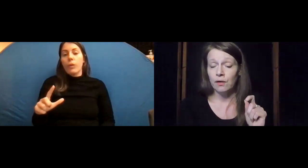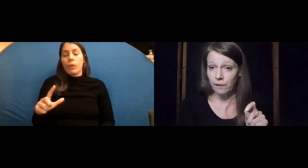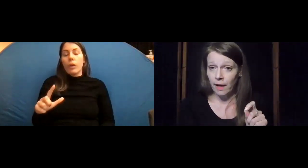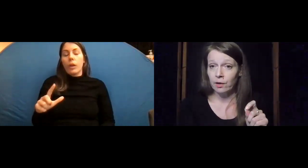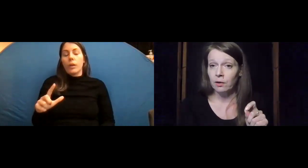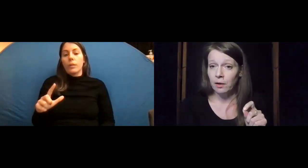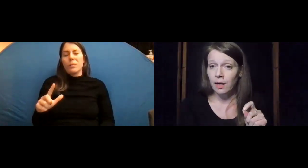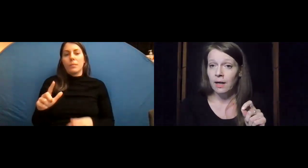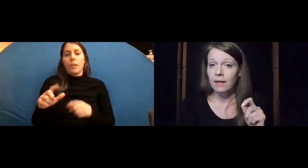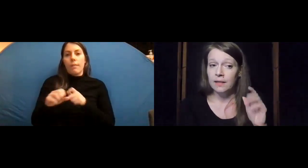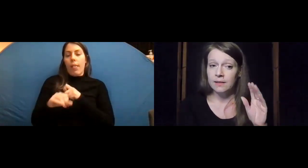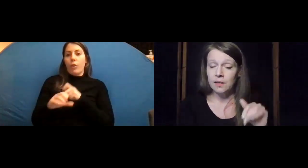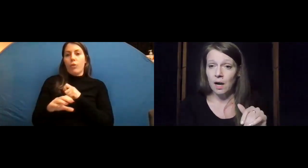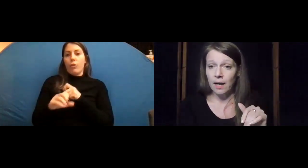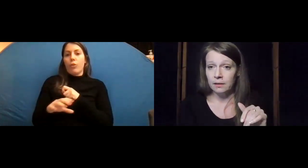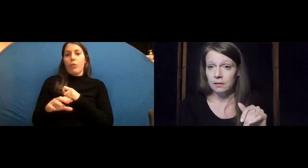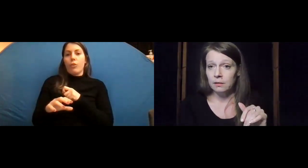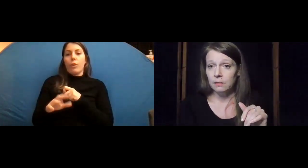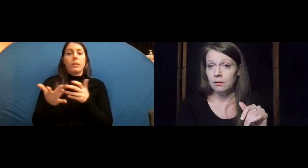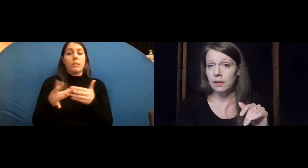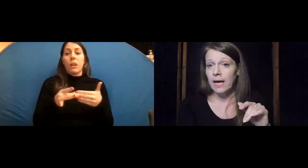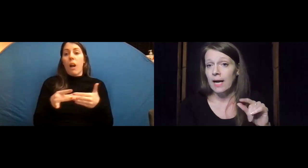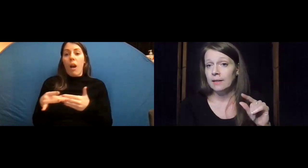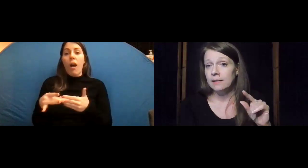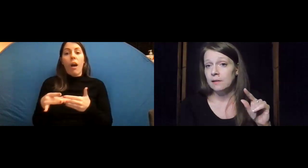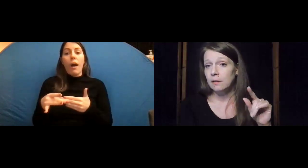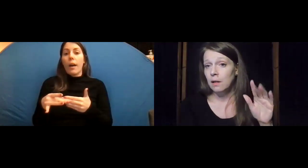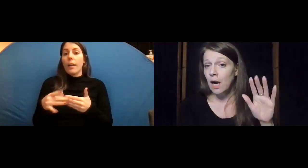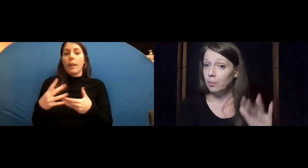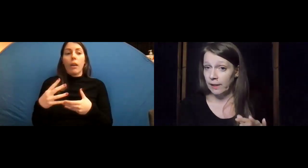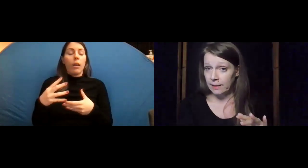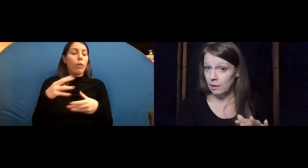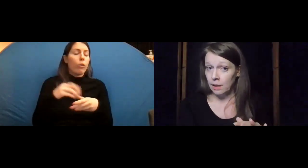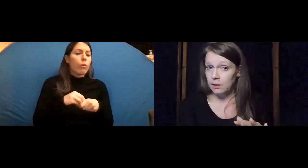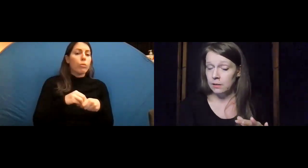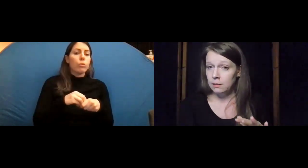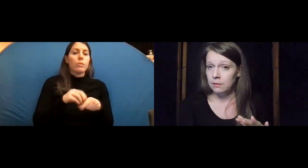your camera and download the -- the QR code will allow you to Towne load a flyer that is a --